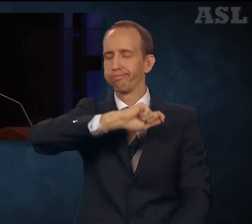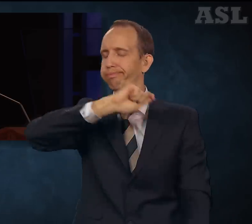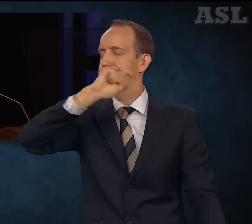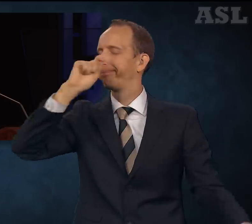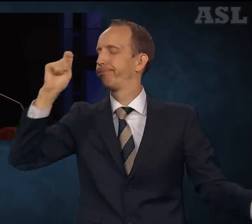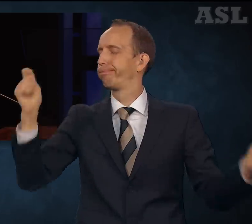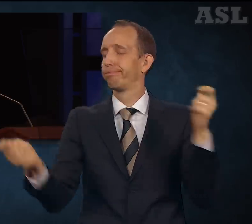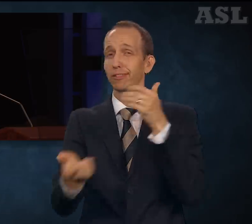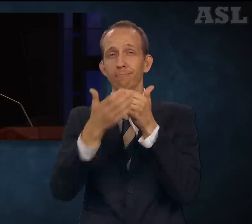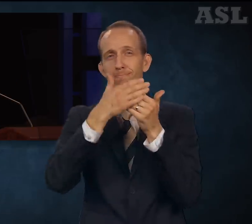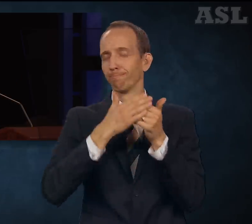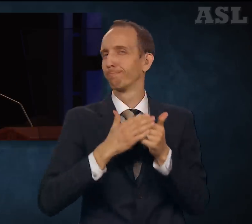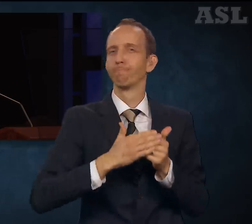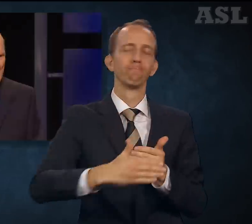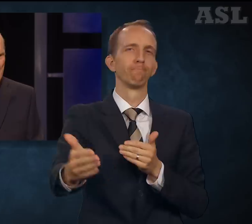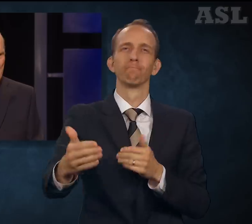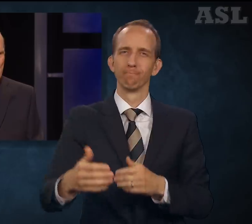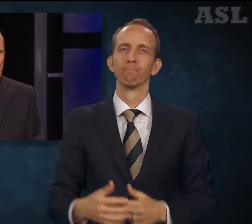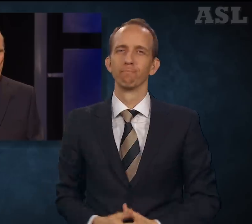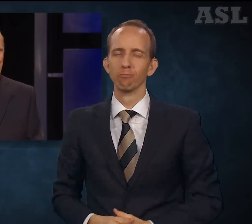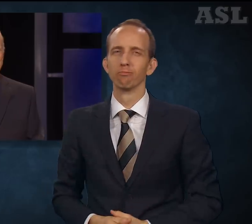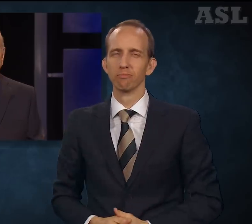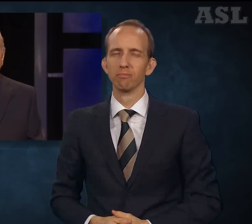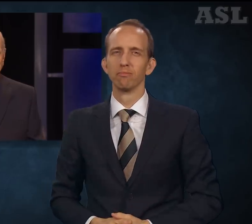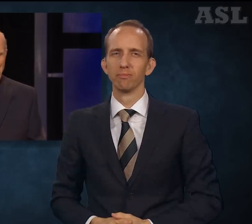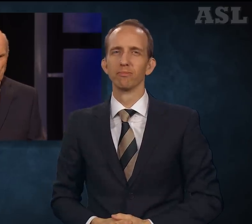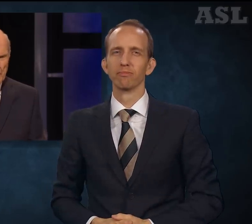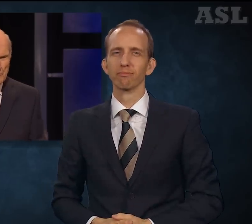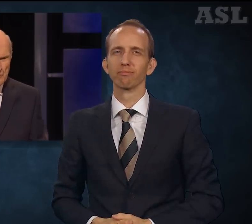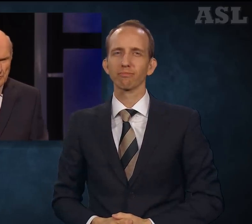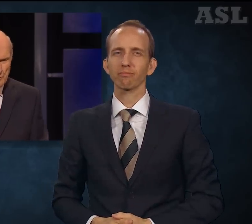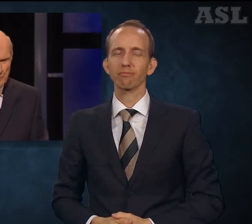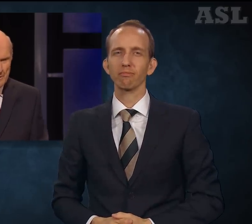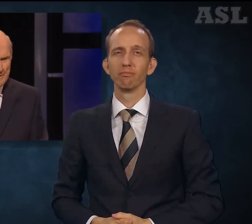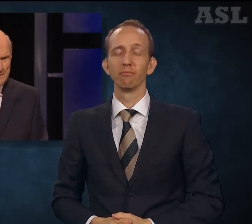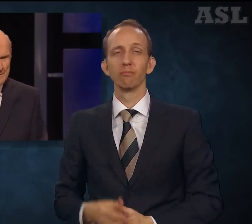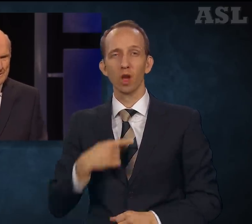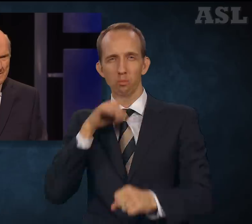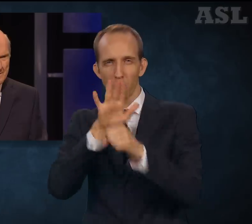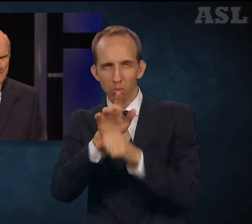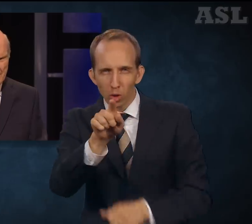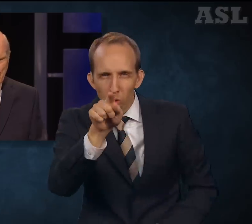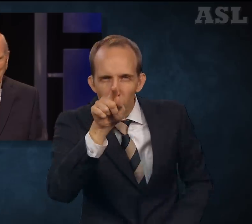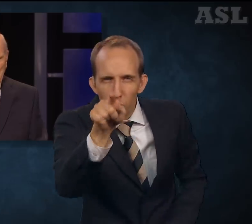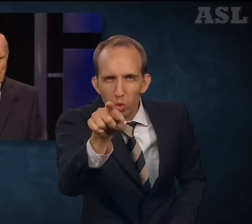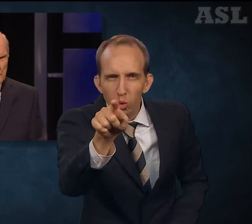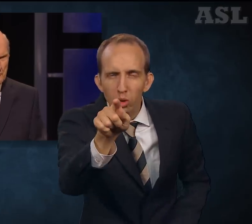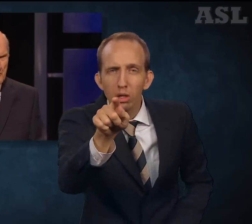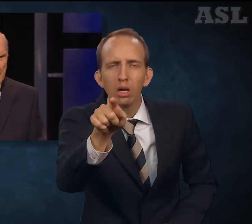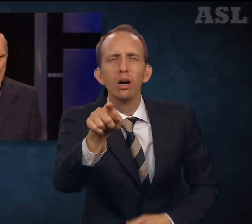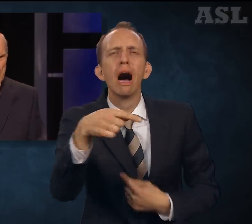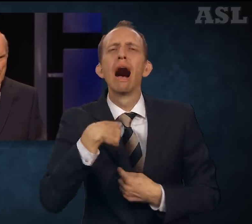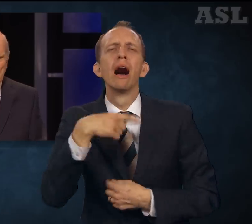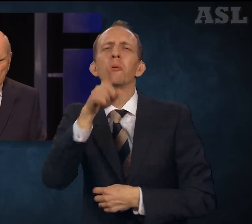AND NOTHING WILL MAKE A